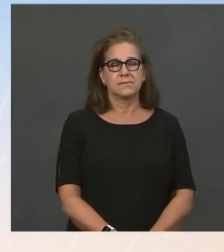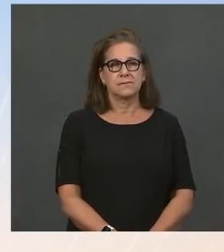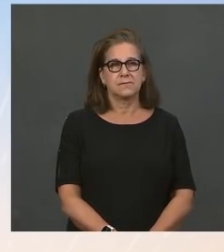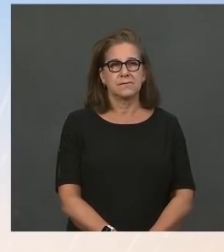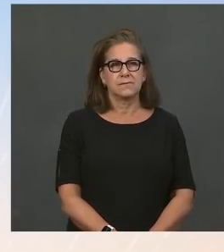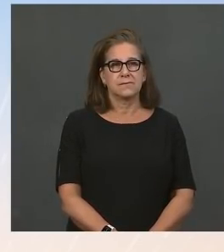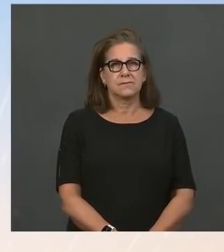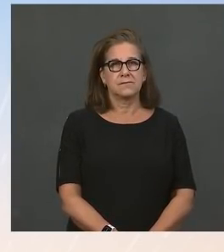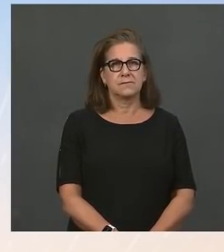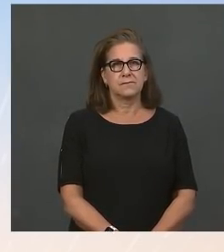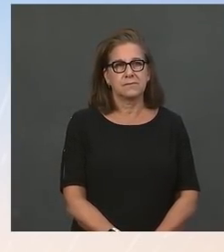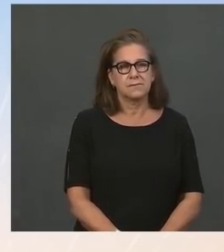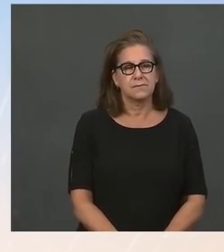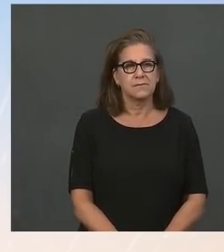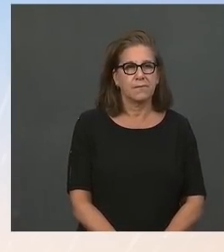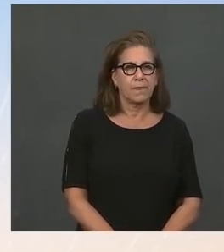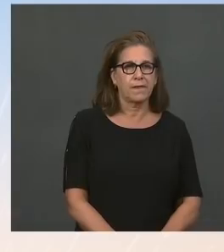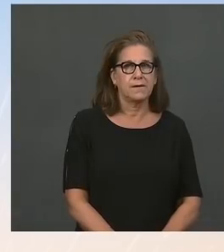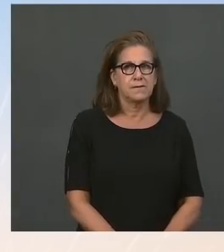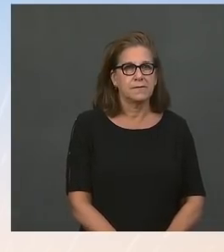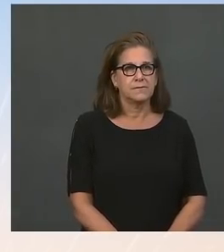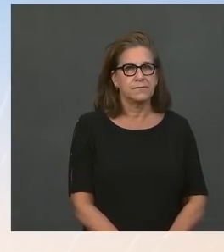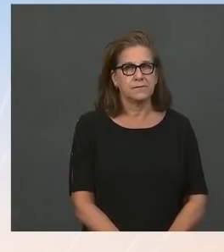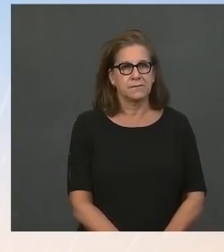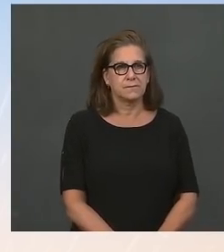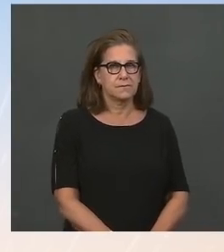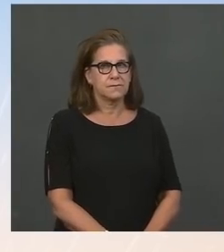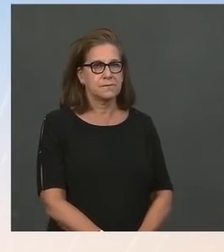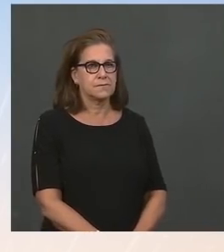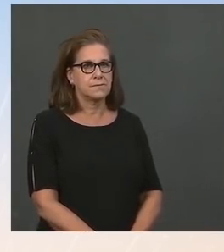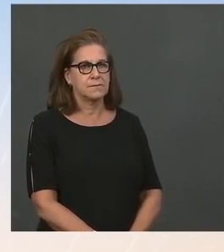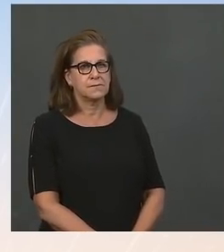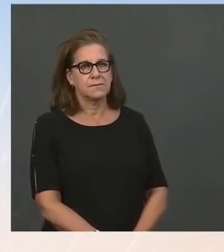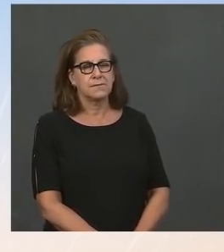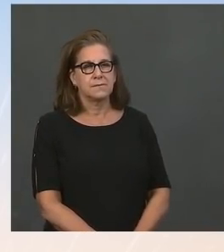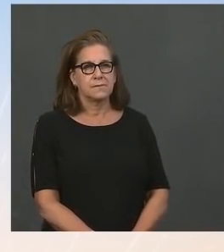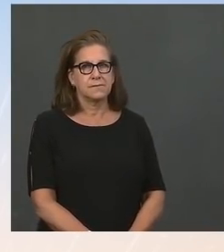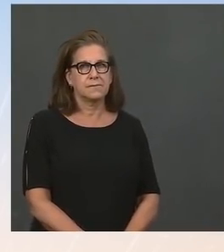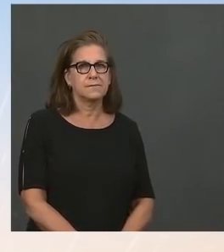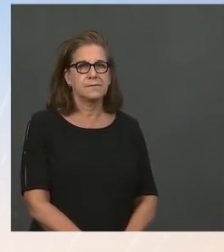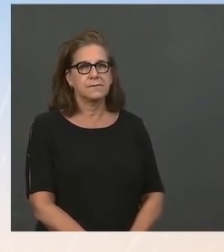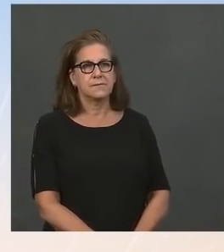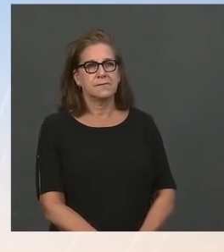Do you know who's responsible? And what is the administration doing to prevent another attack or hold the perpetrators accountable?